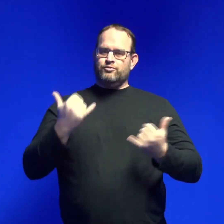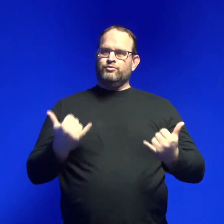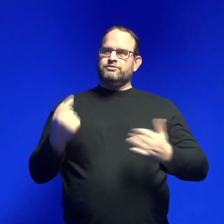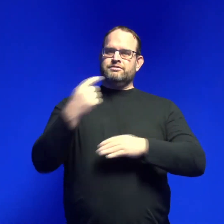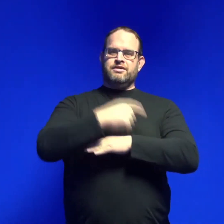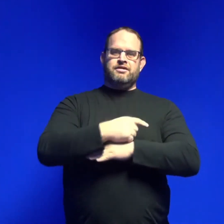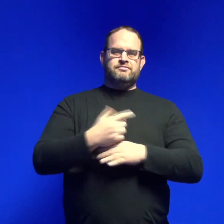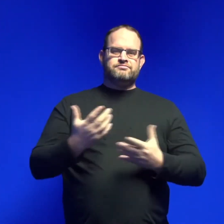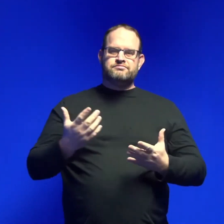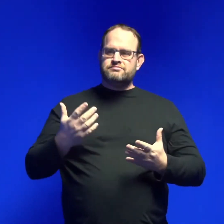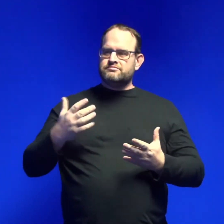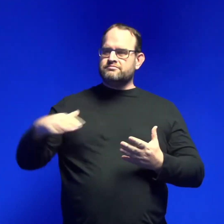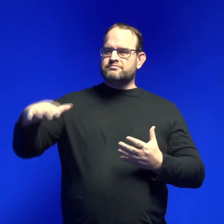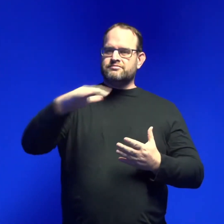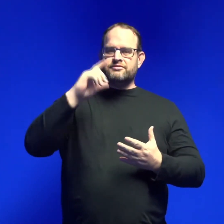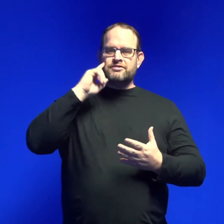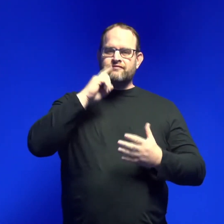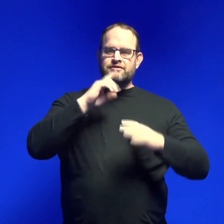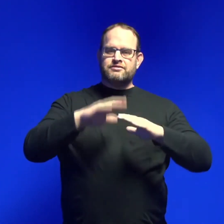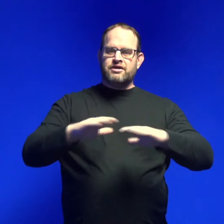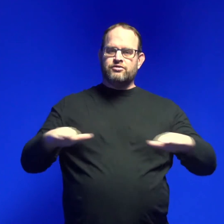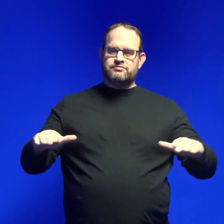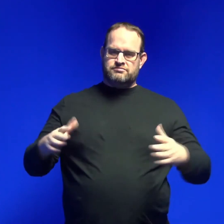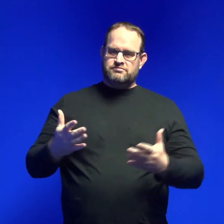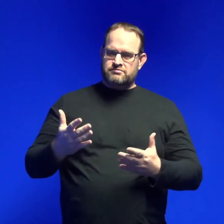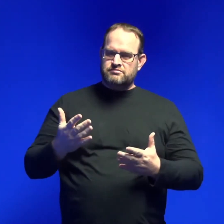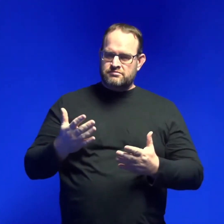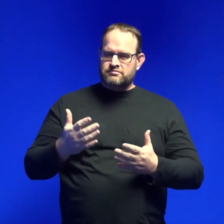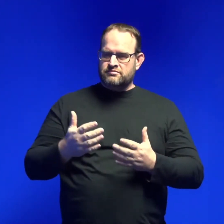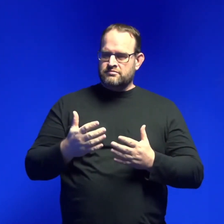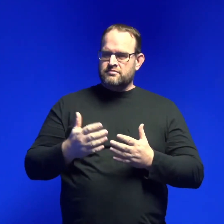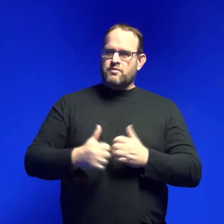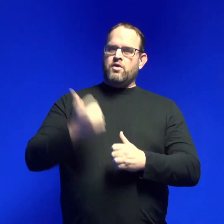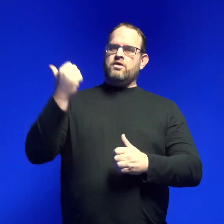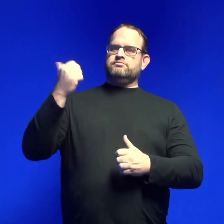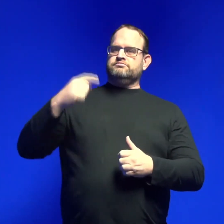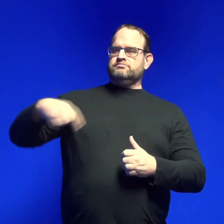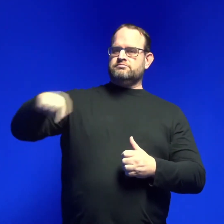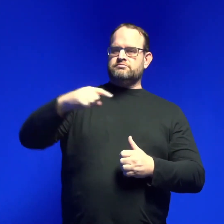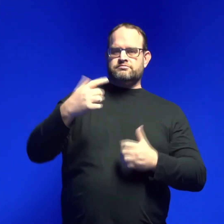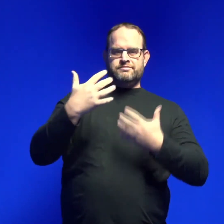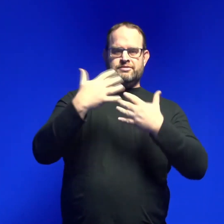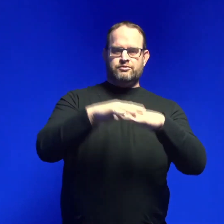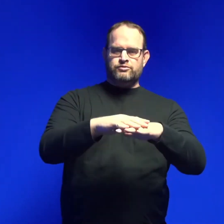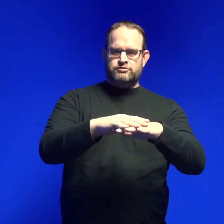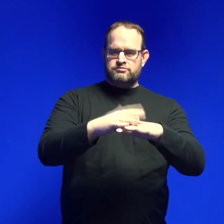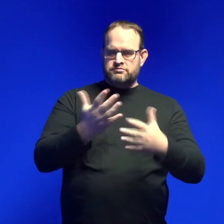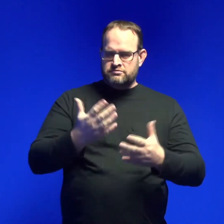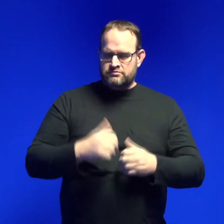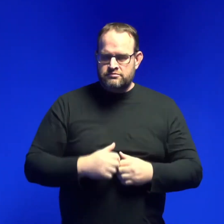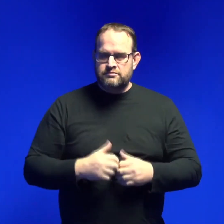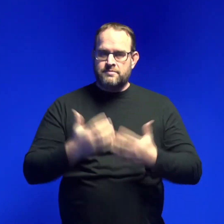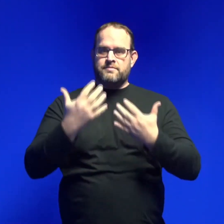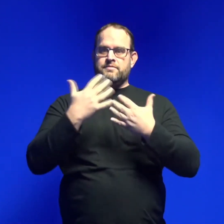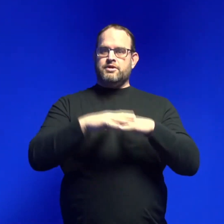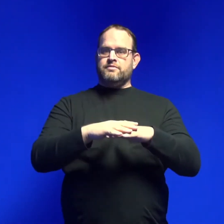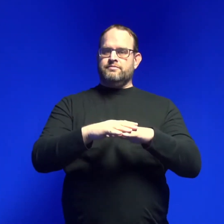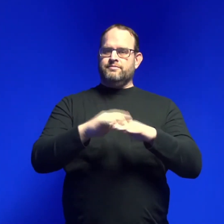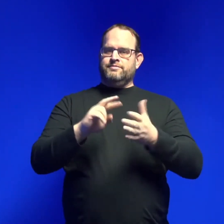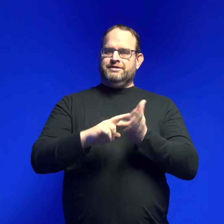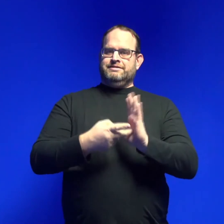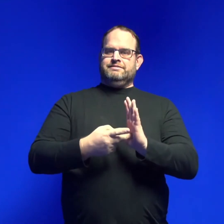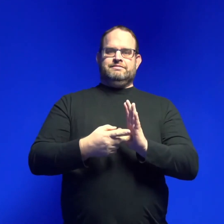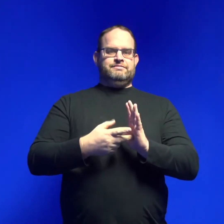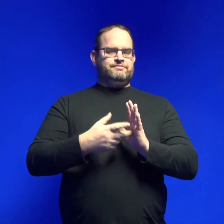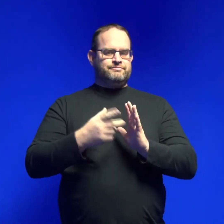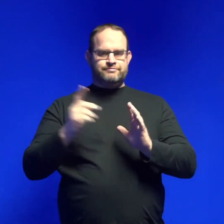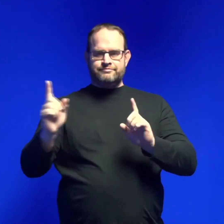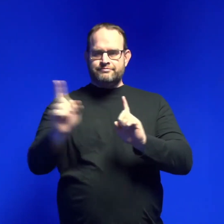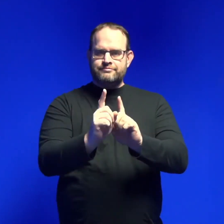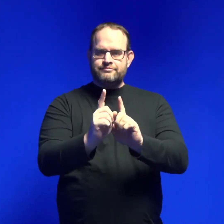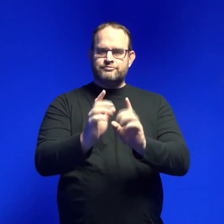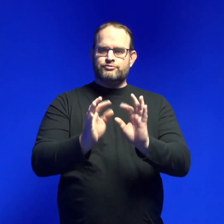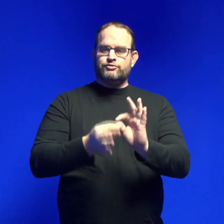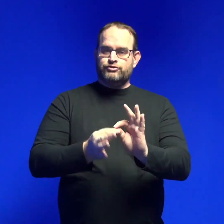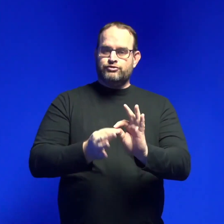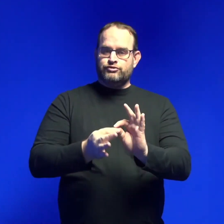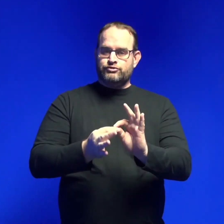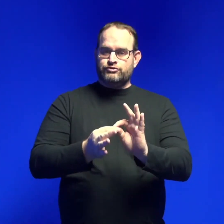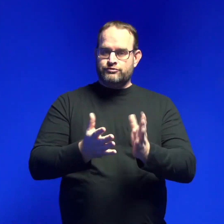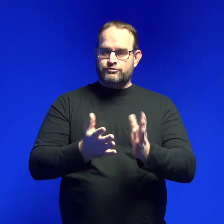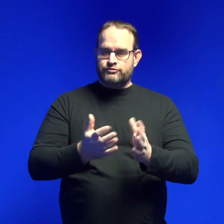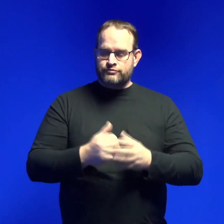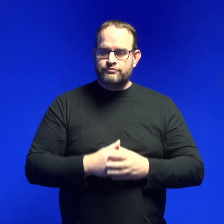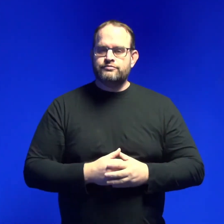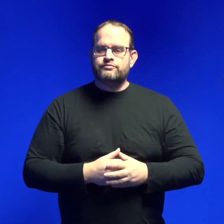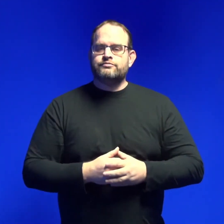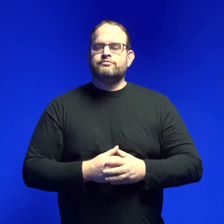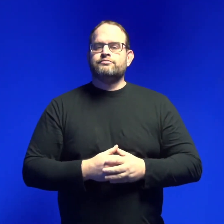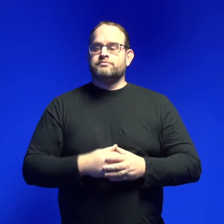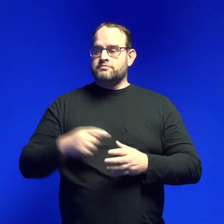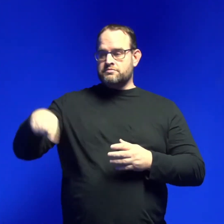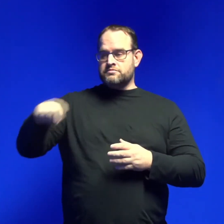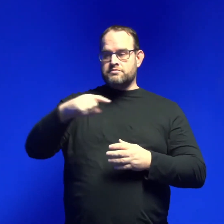The fact is most deaf children today are mainstreamed which means many of them receive their education through interpreters.